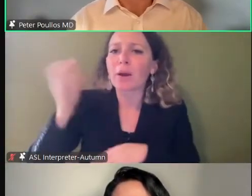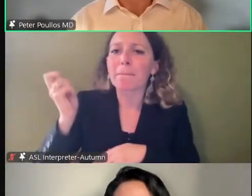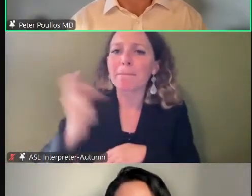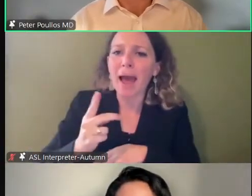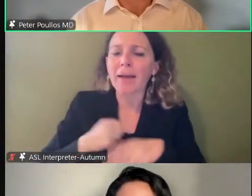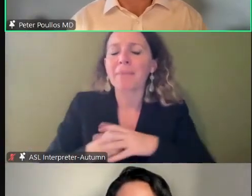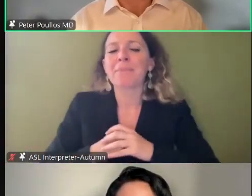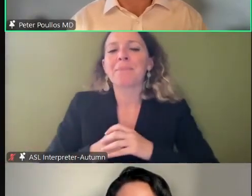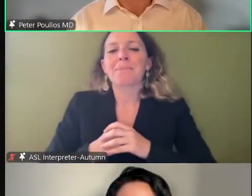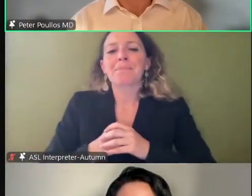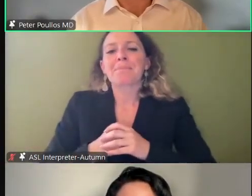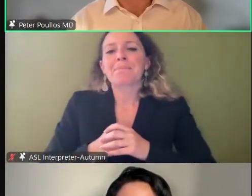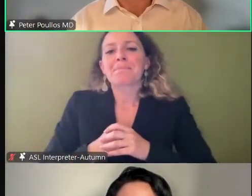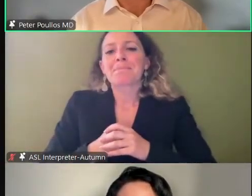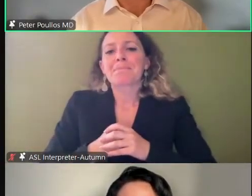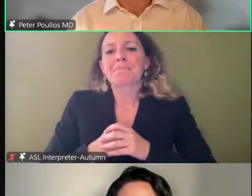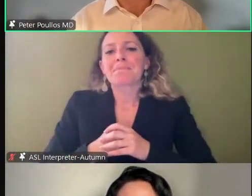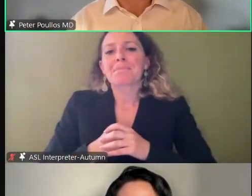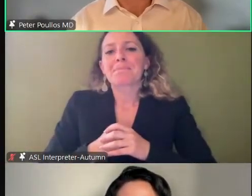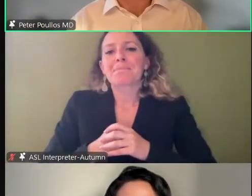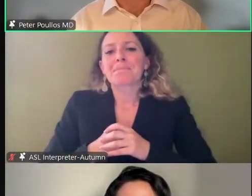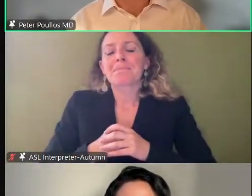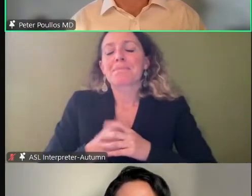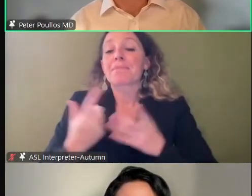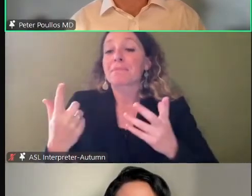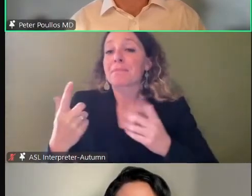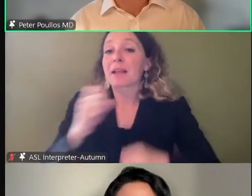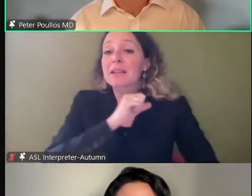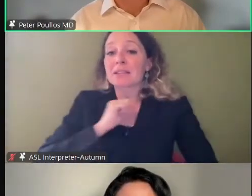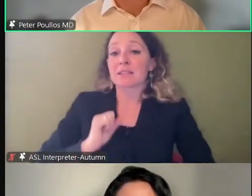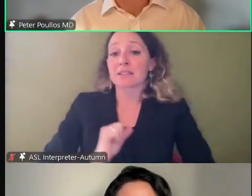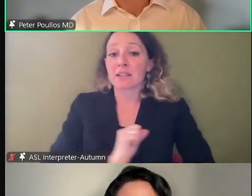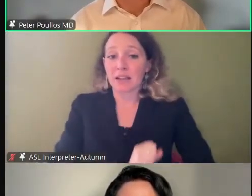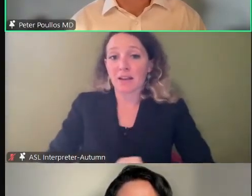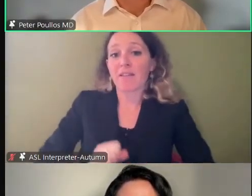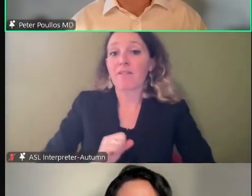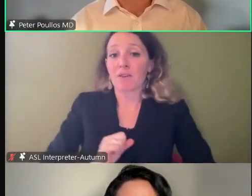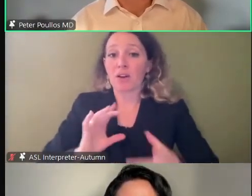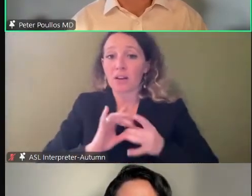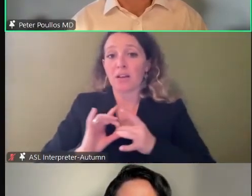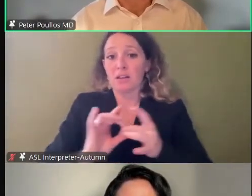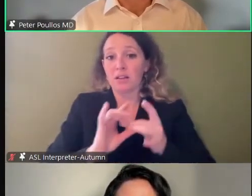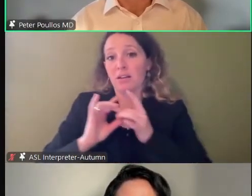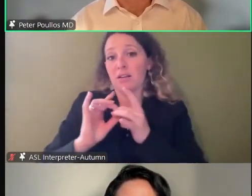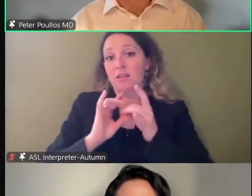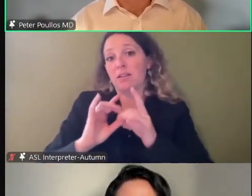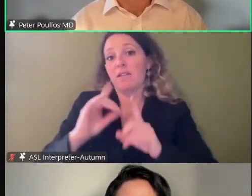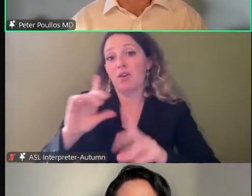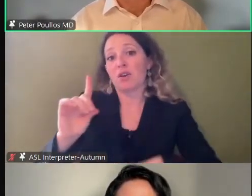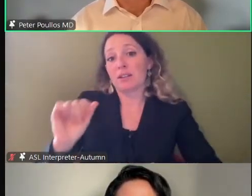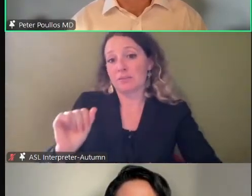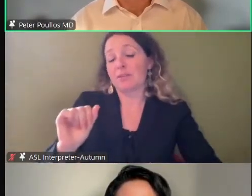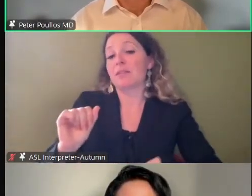But I founded the Stanford Medicine Alliance for Disability Inclusion and Equity in 2018.